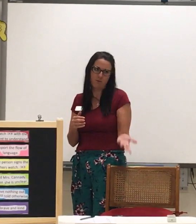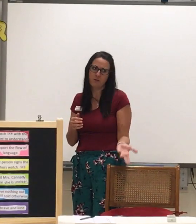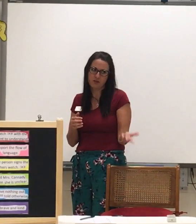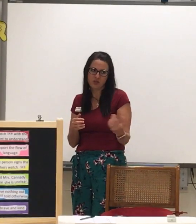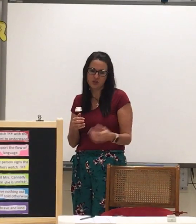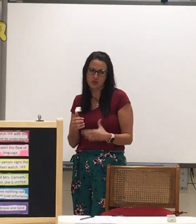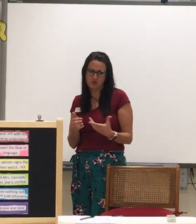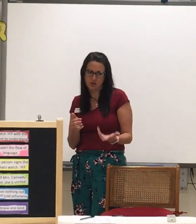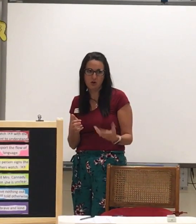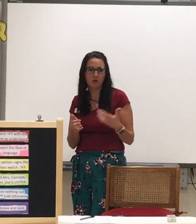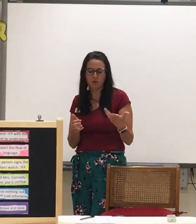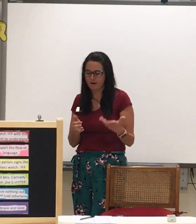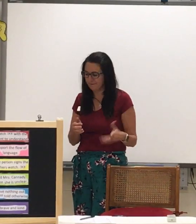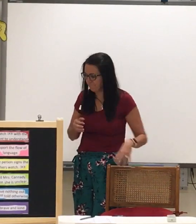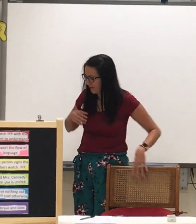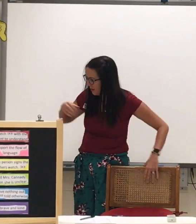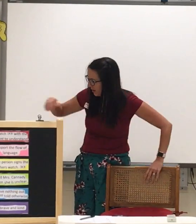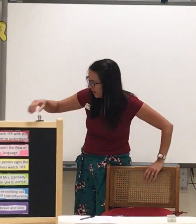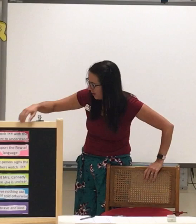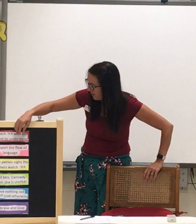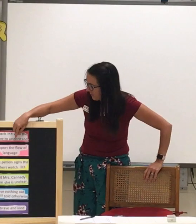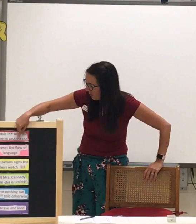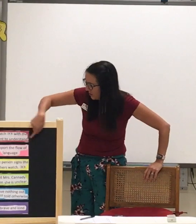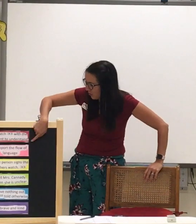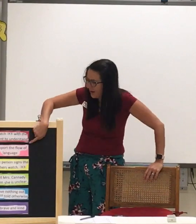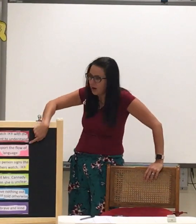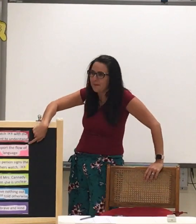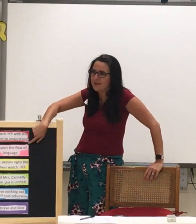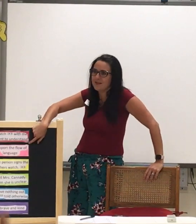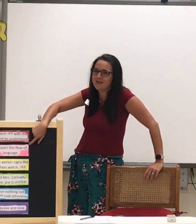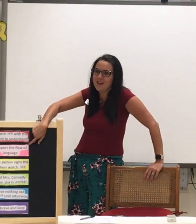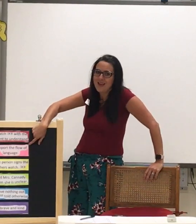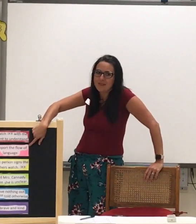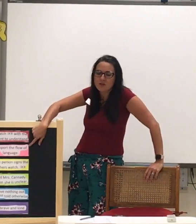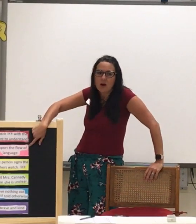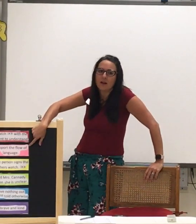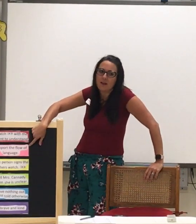the permission to do so or River but we try our best to stay in the target